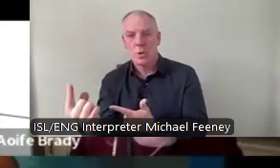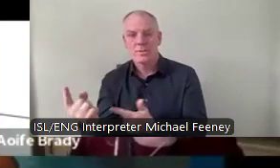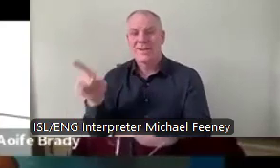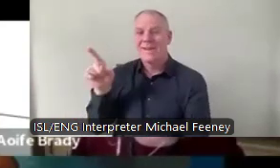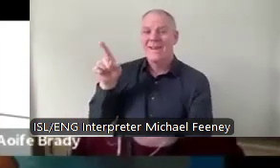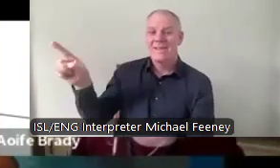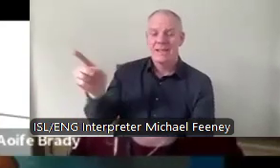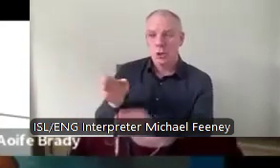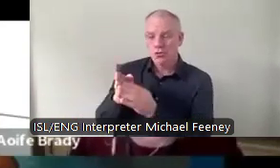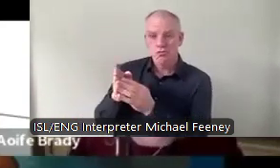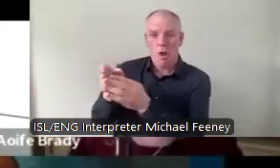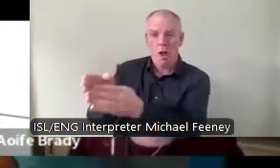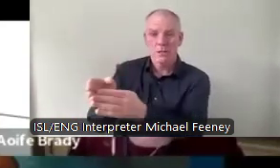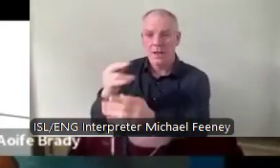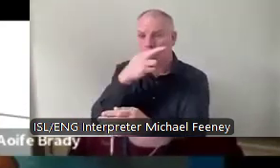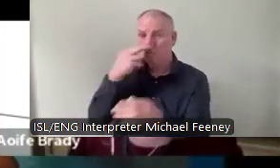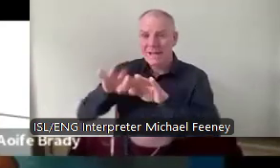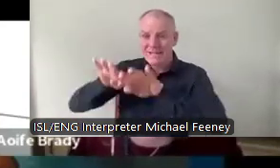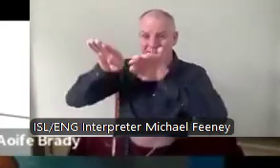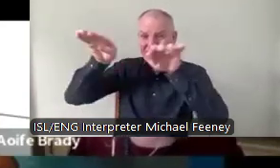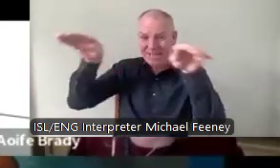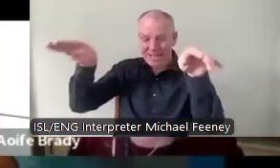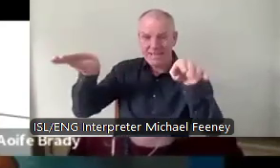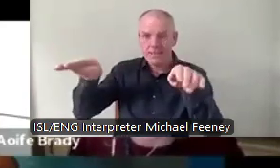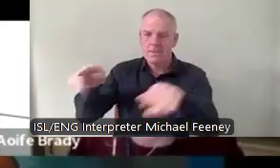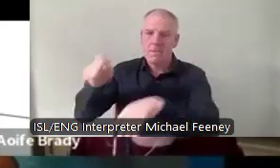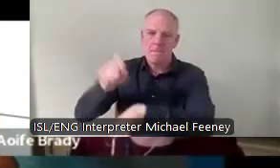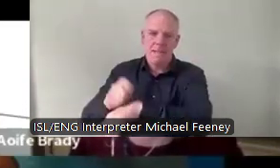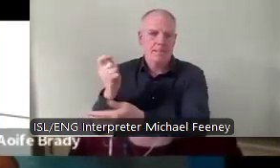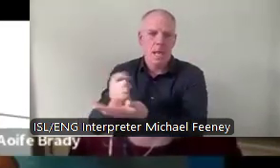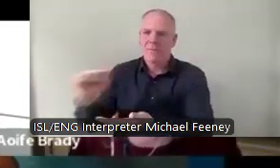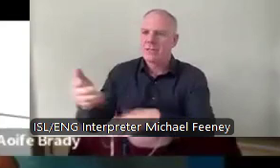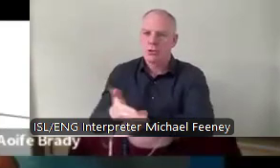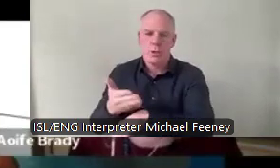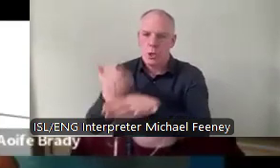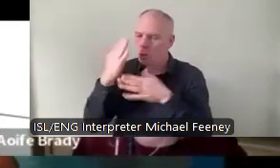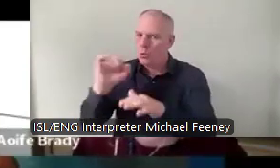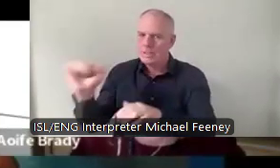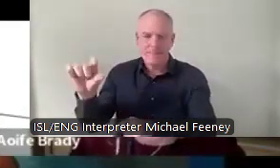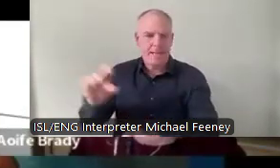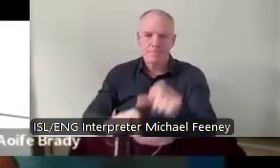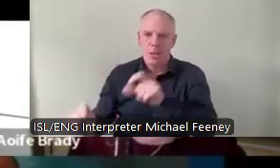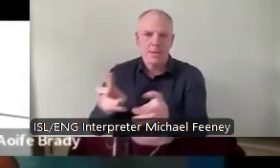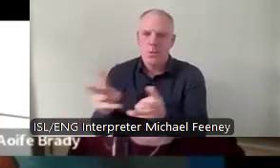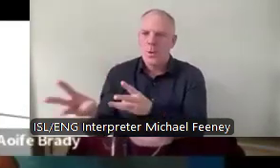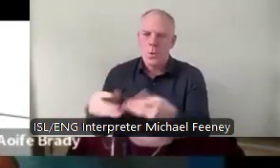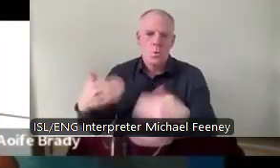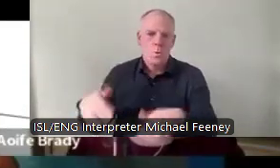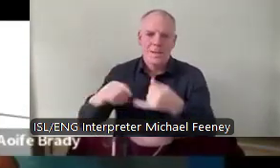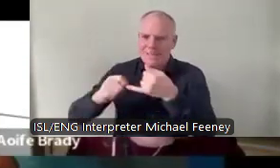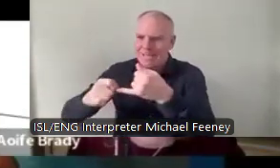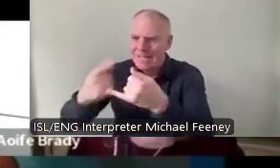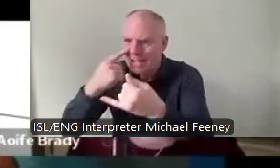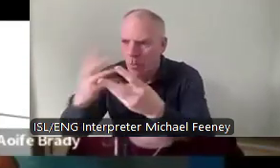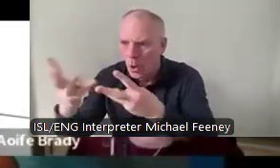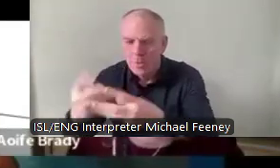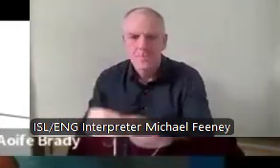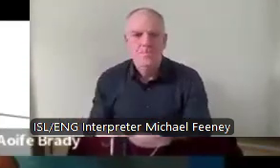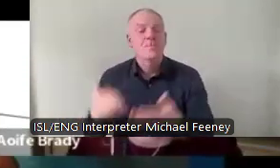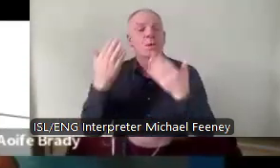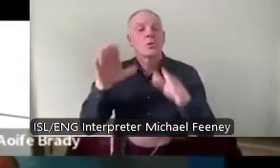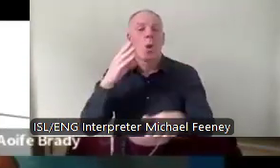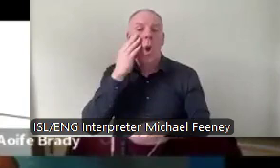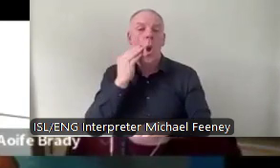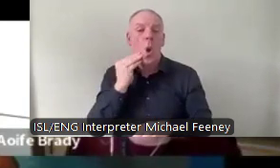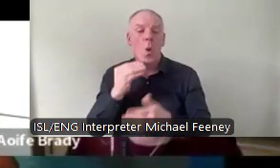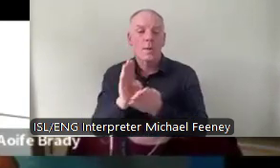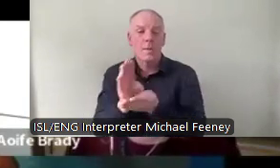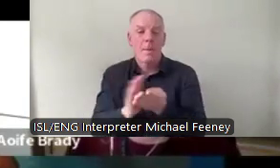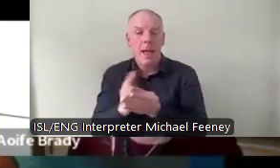height of Mazzolino's career, and is a true illustration of the artist's experimental spirit, illustrating the Old Testament story which describes Moses leading the